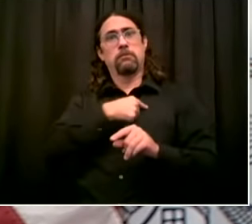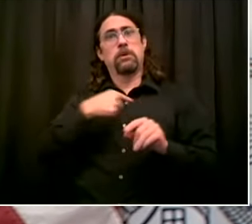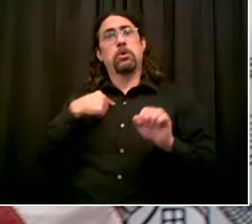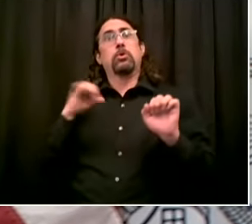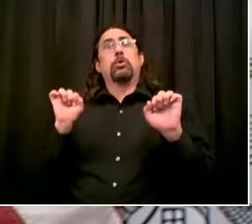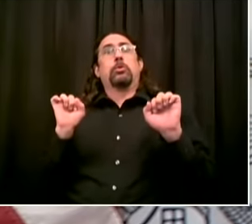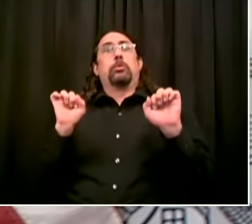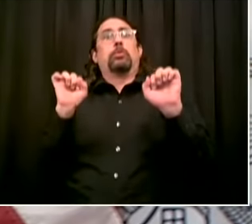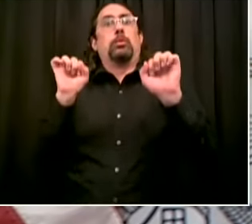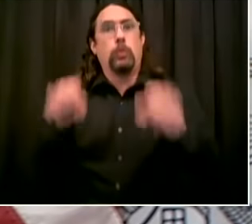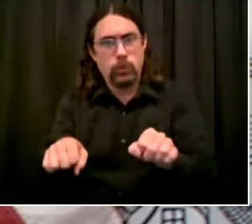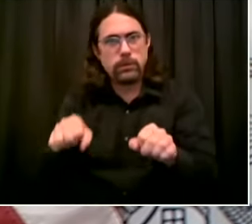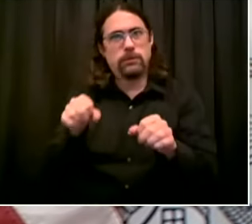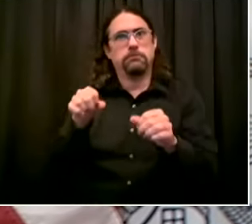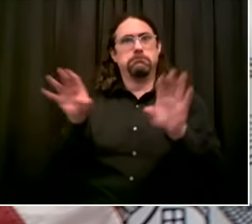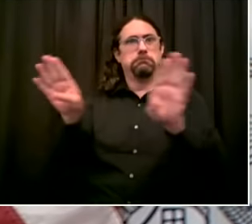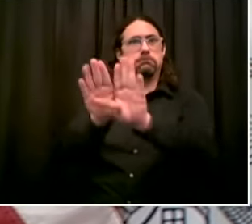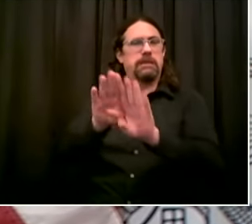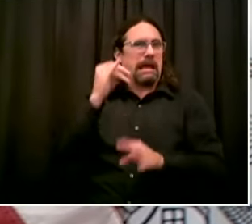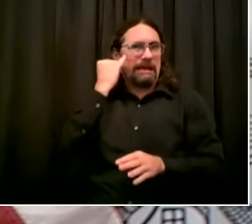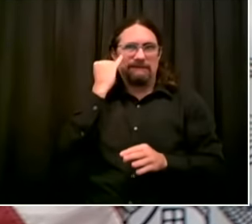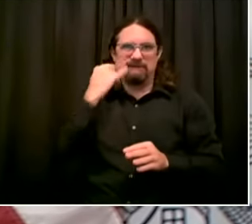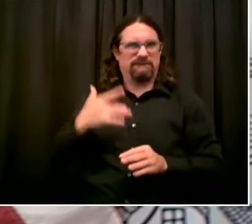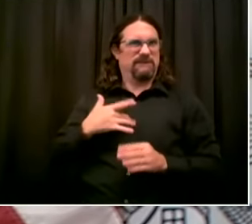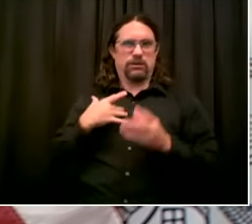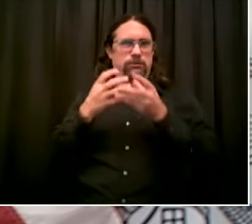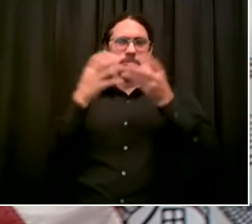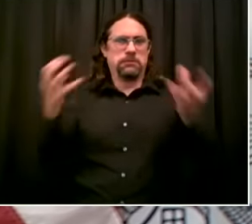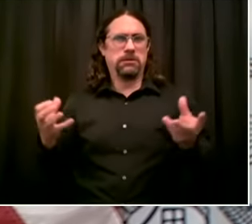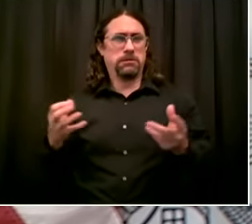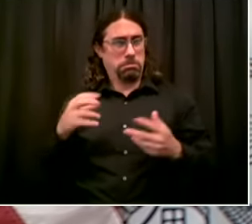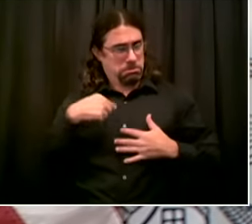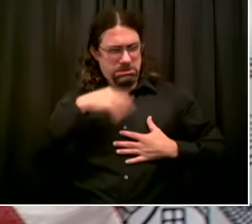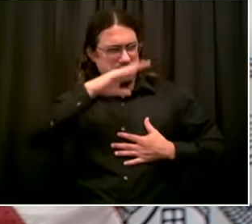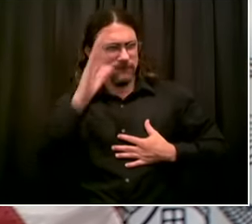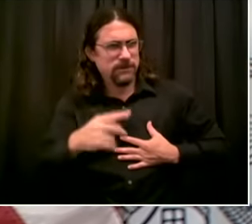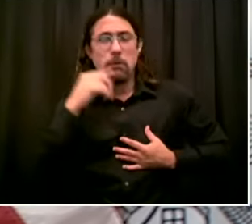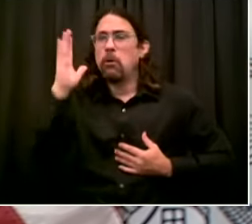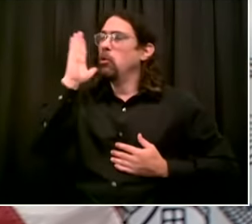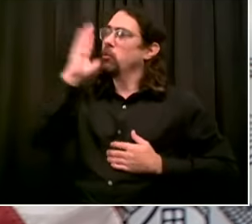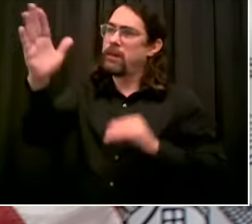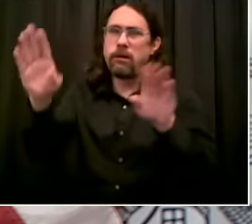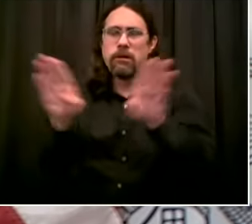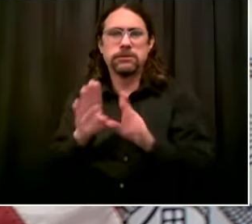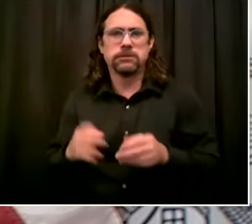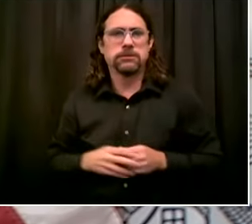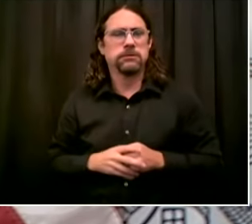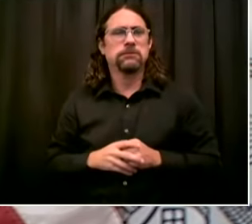WE ENGE AGTH EM AND WE GET THEM INTO CARE. THERE HAVE BEN E THOUSANDS OF NEW YORKERS WHO HAVE